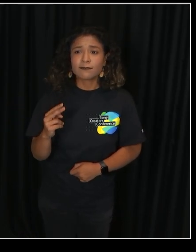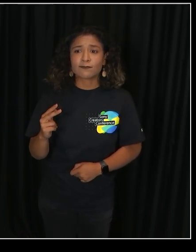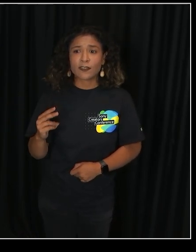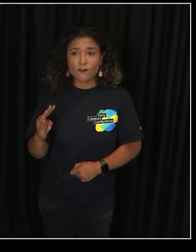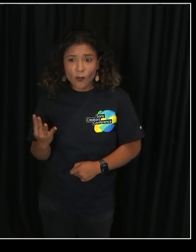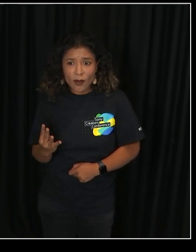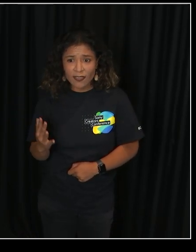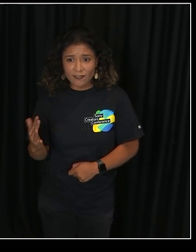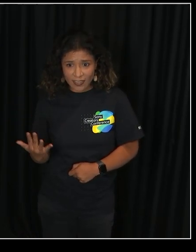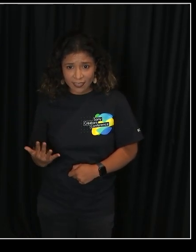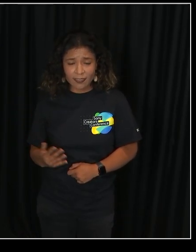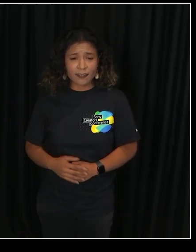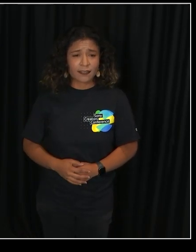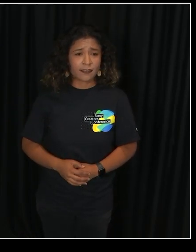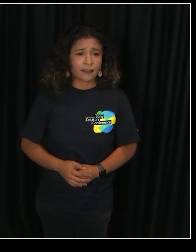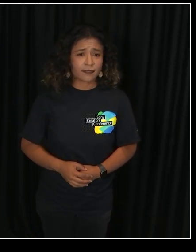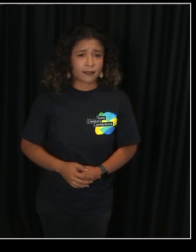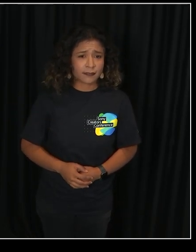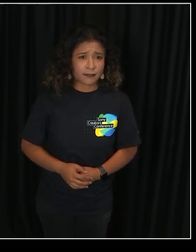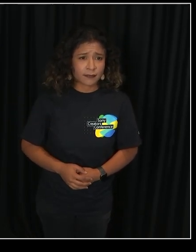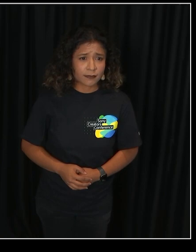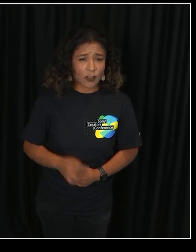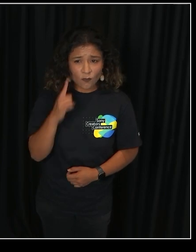and first, second, fifth and sixth in the last race.